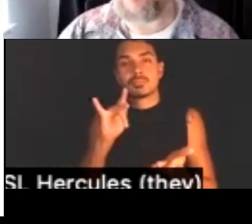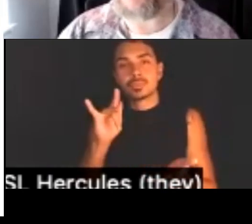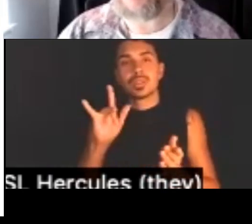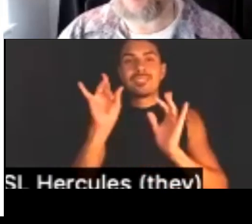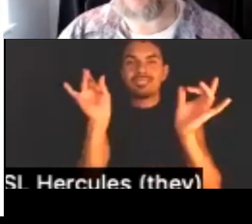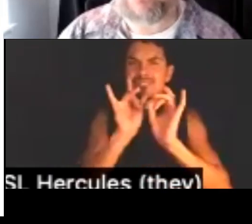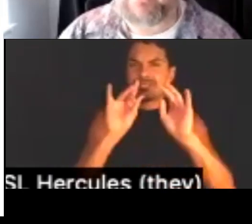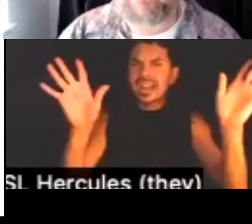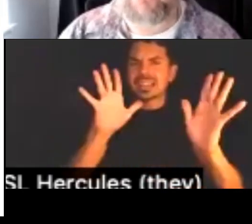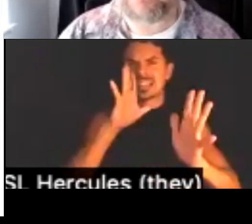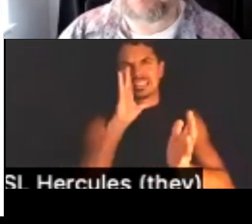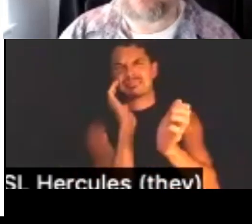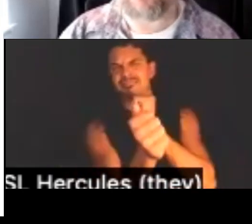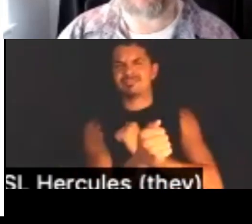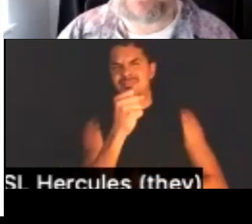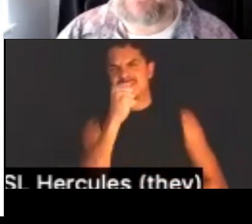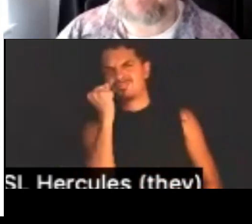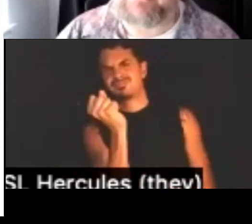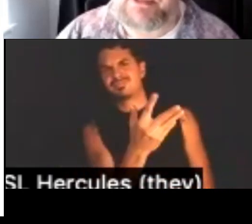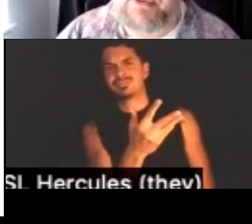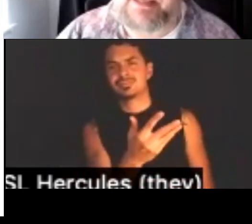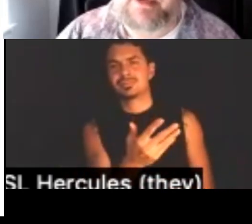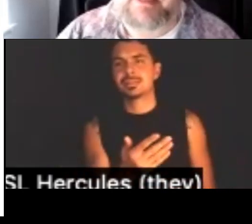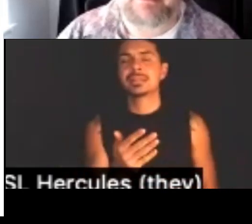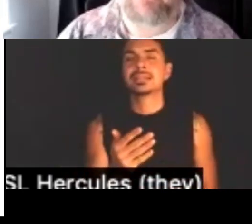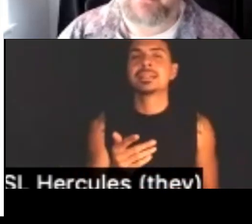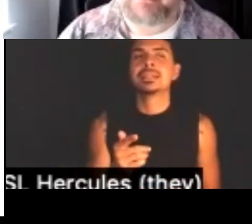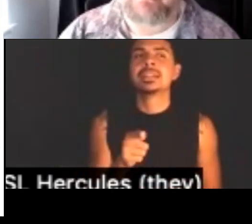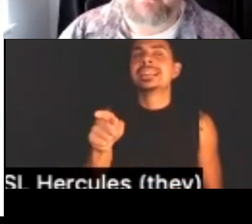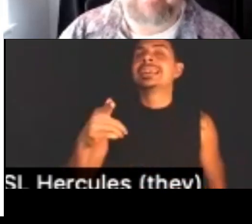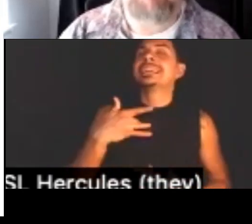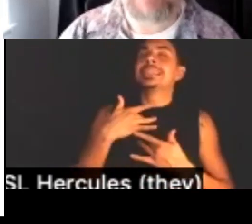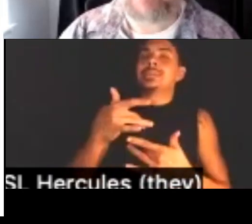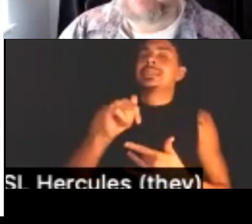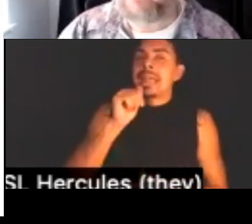Again, those usually are not the ones that are claiming to be trans positive or trans aware,